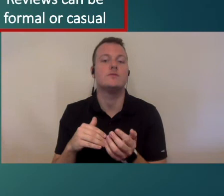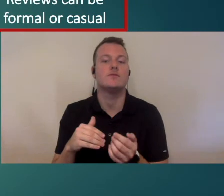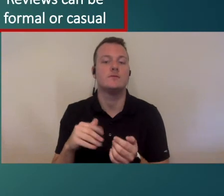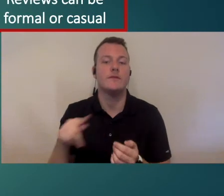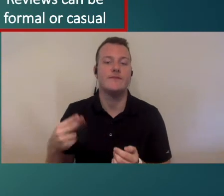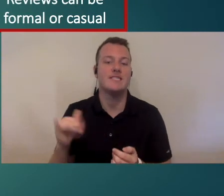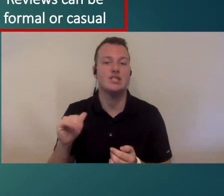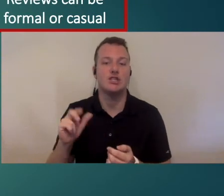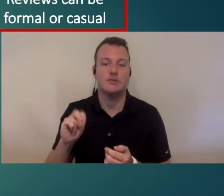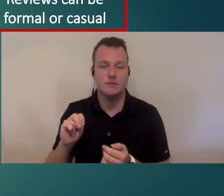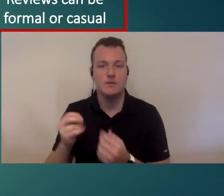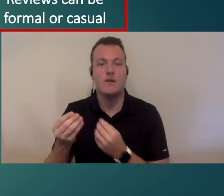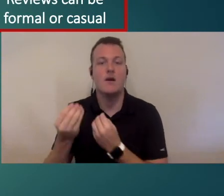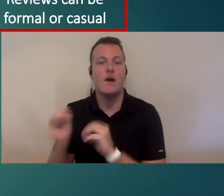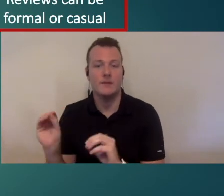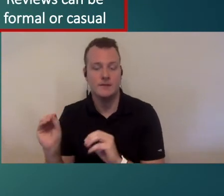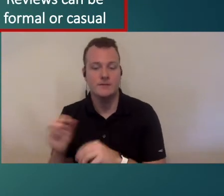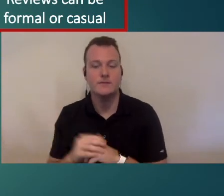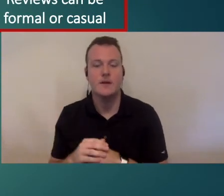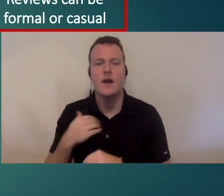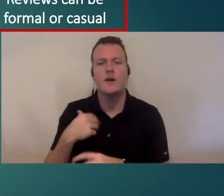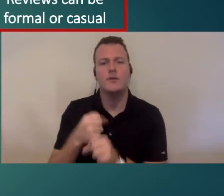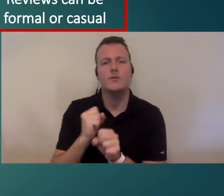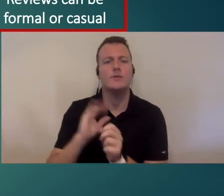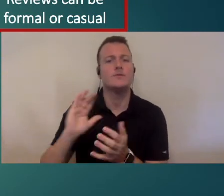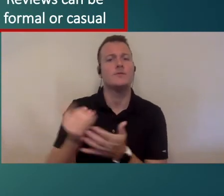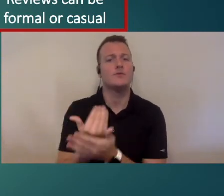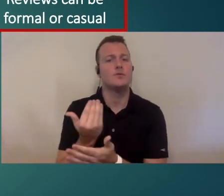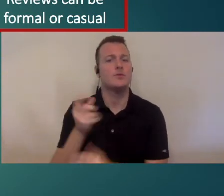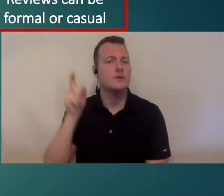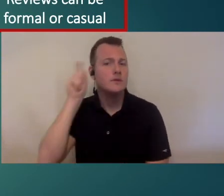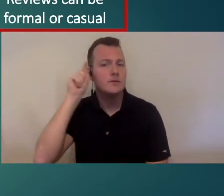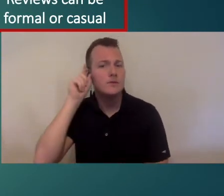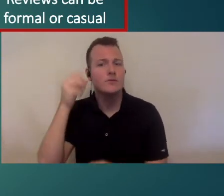week, or you know, 'I created a new hearing aid repair form that I feel is going to,